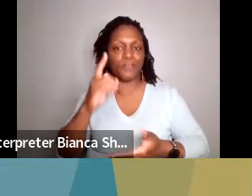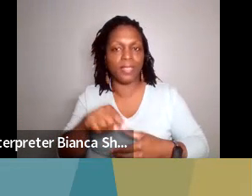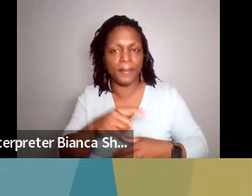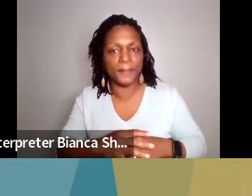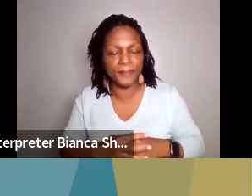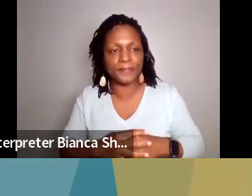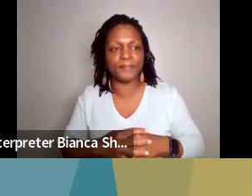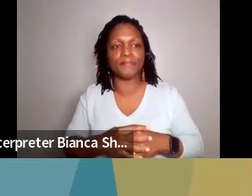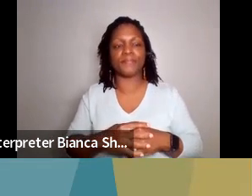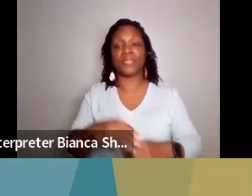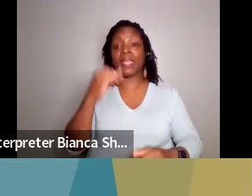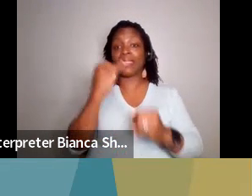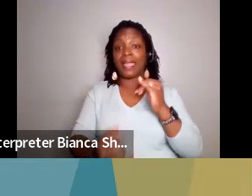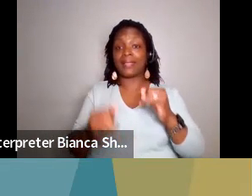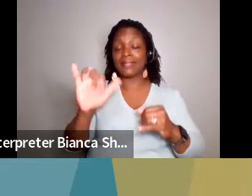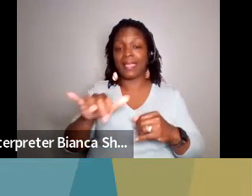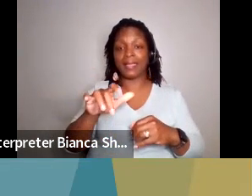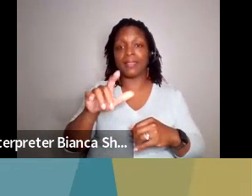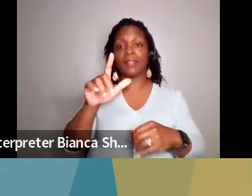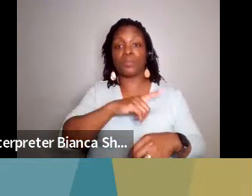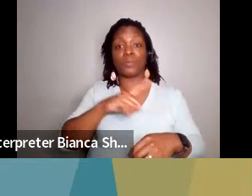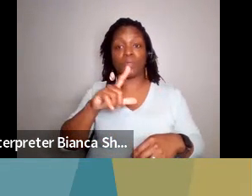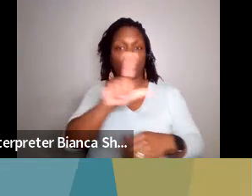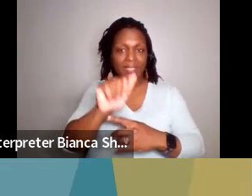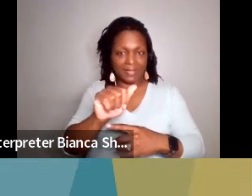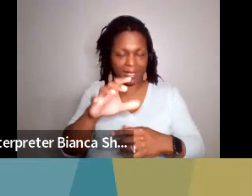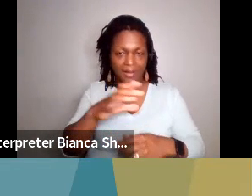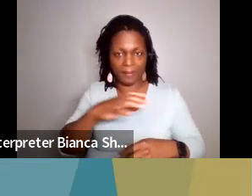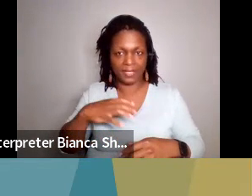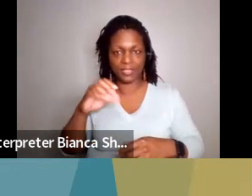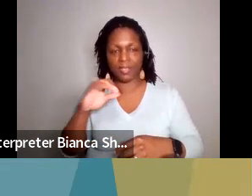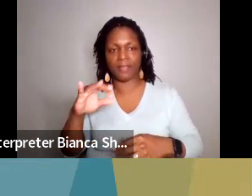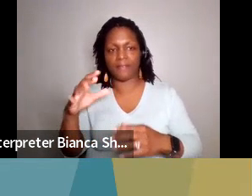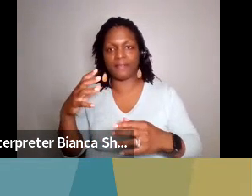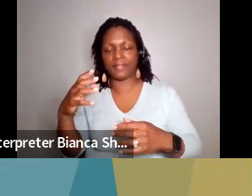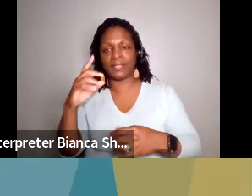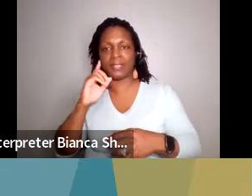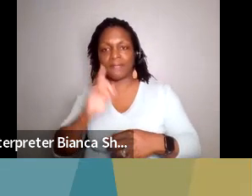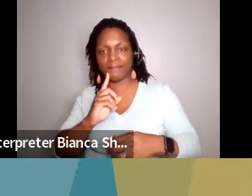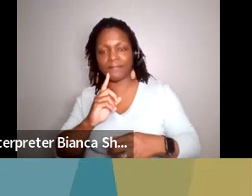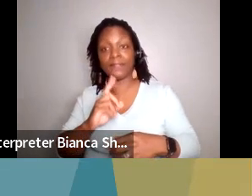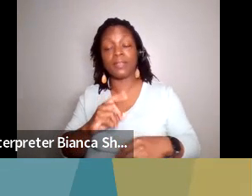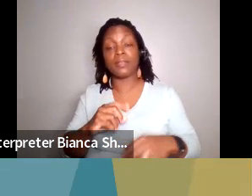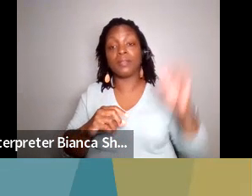Is Louisiana Commission for the Down. So all of these programs are kind of all within the beer of Family Health Office of Public health.